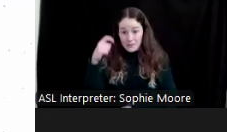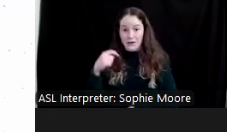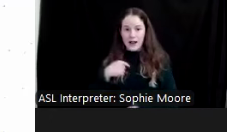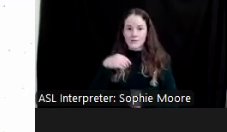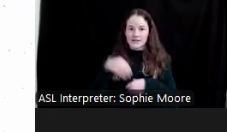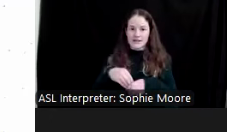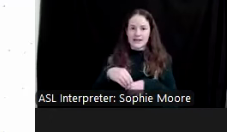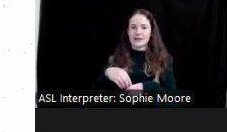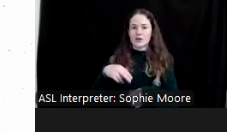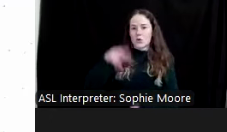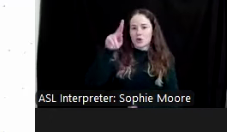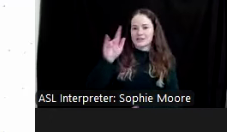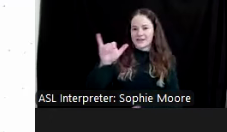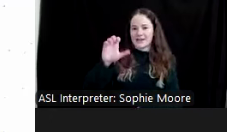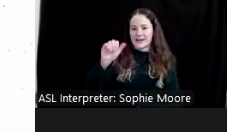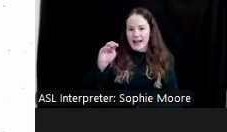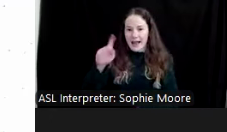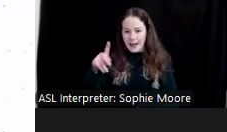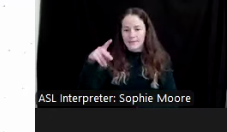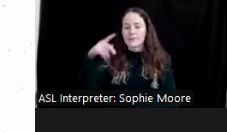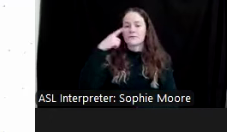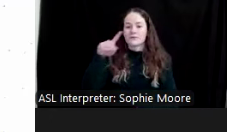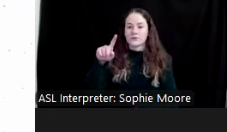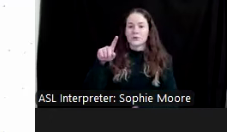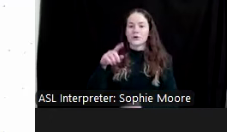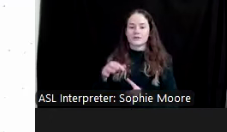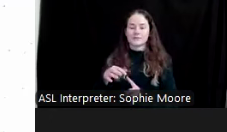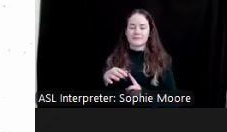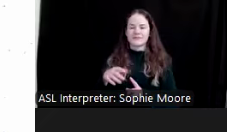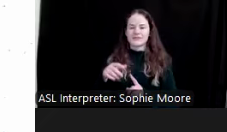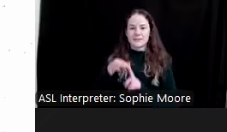run by Easter Seals. Um, little did I know at the age of 18 how this was going